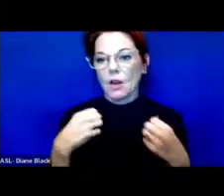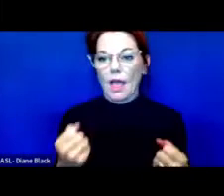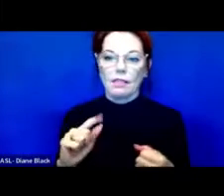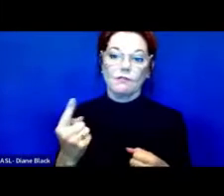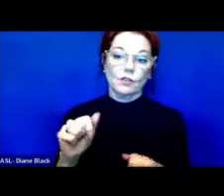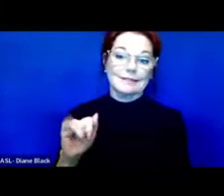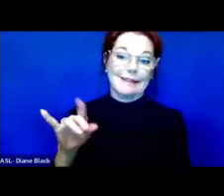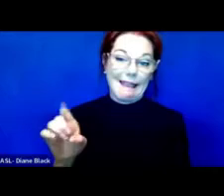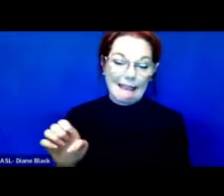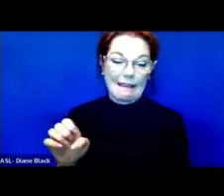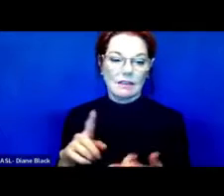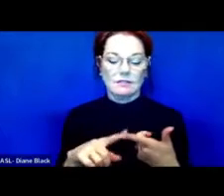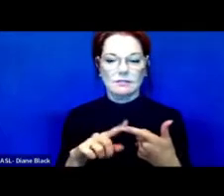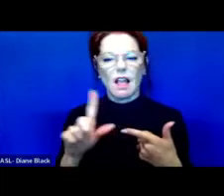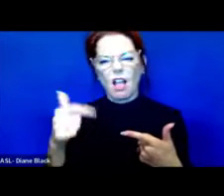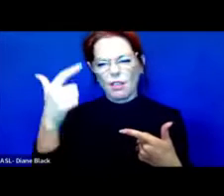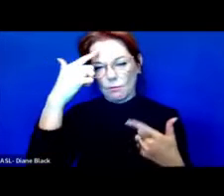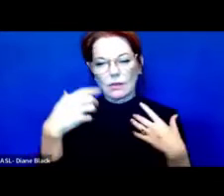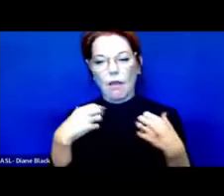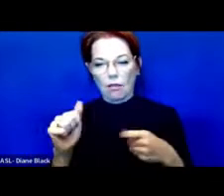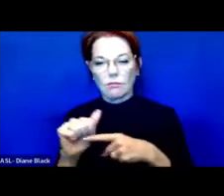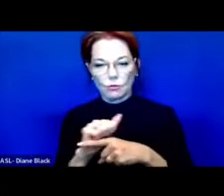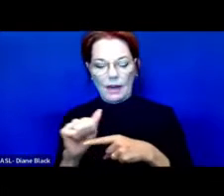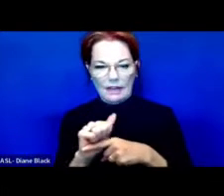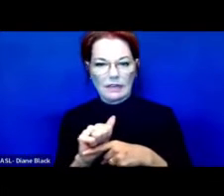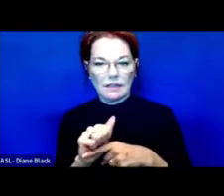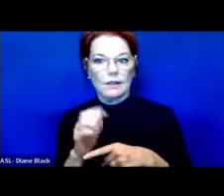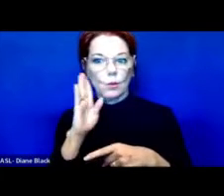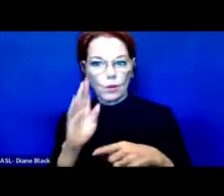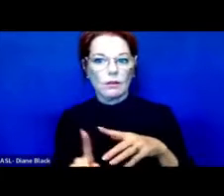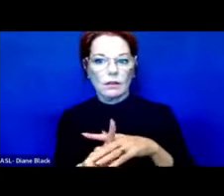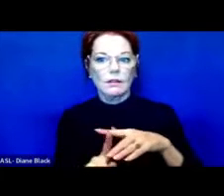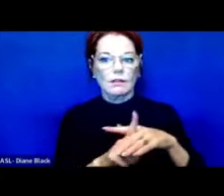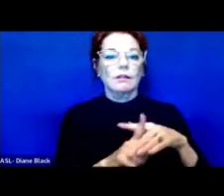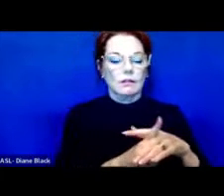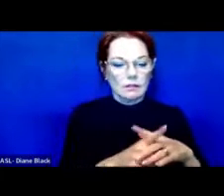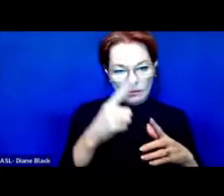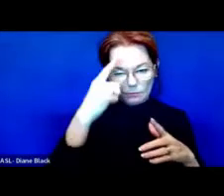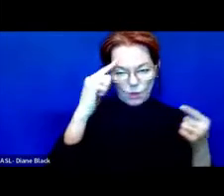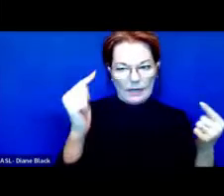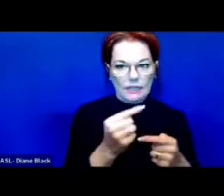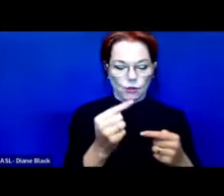behavioral health oriented trainings, we will see brain injury components getting worked in there, but there really isn't